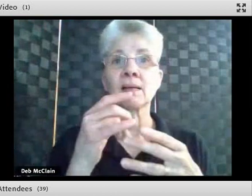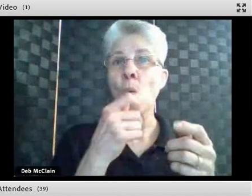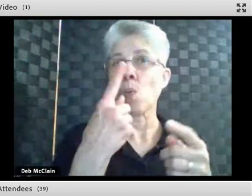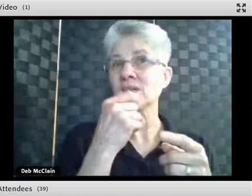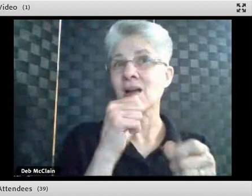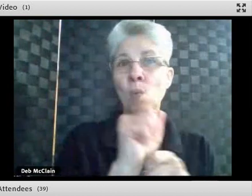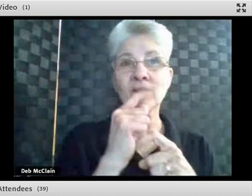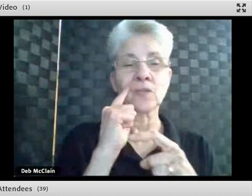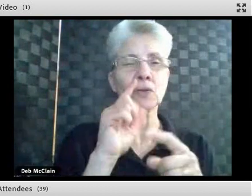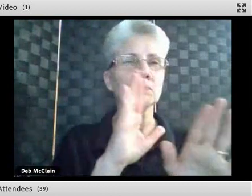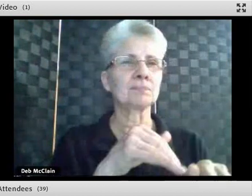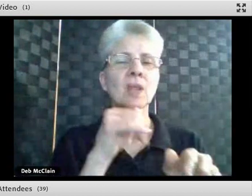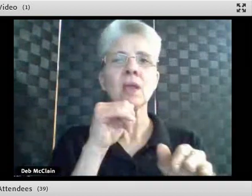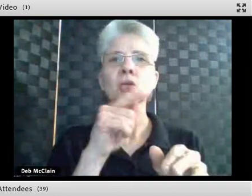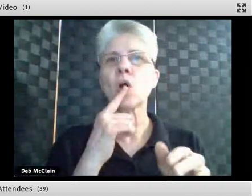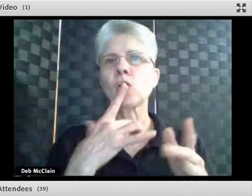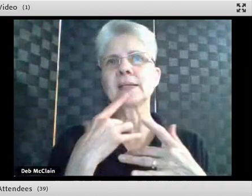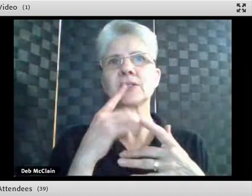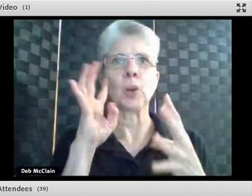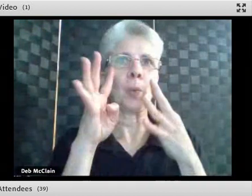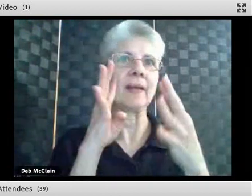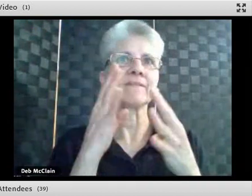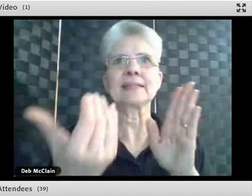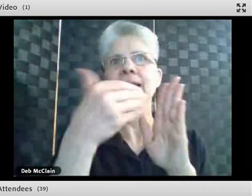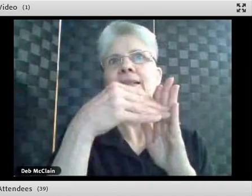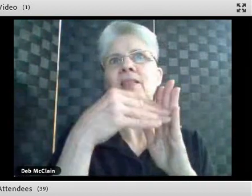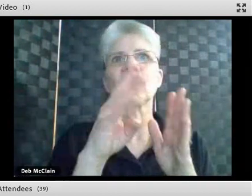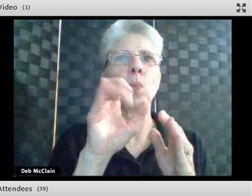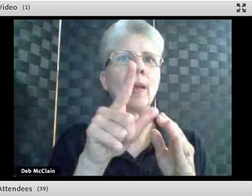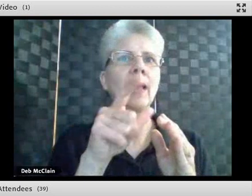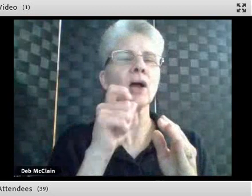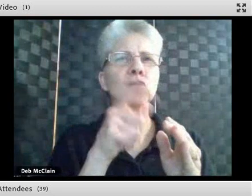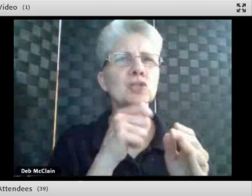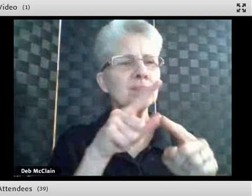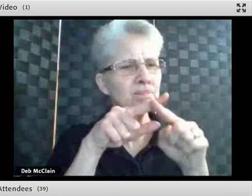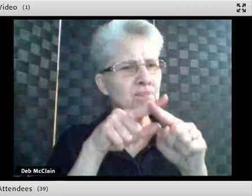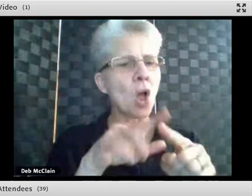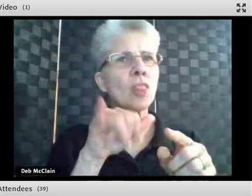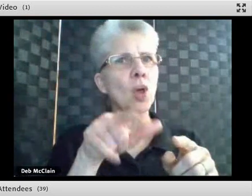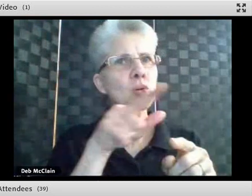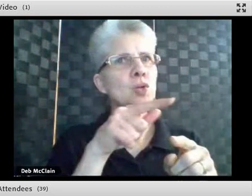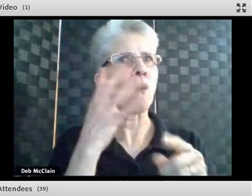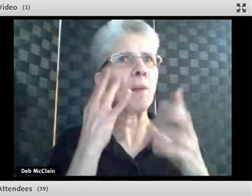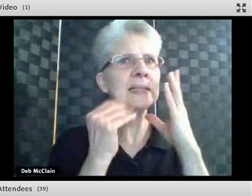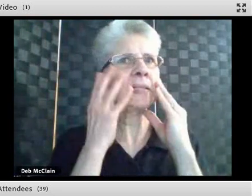I always say we don't need to be reinventing the wheel. You should lean hard on those who have come before you